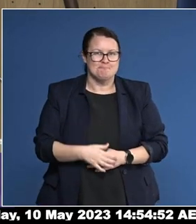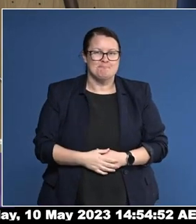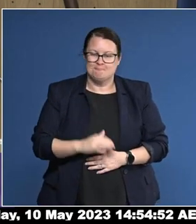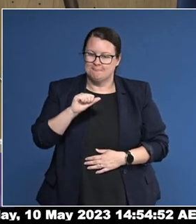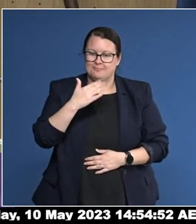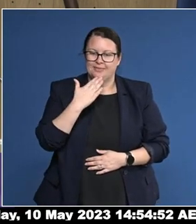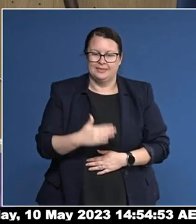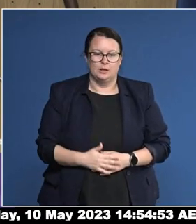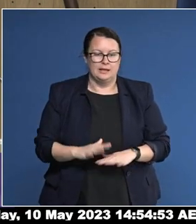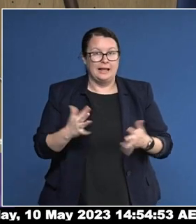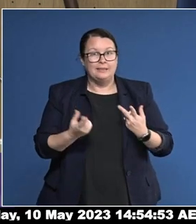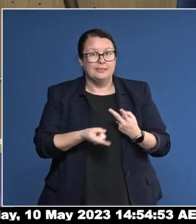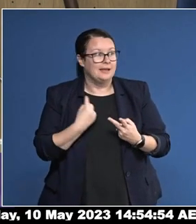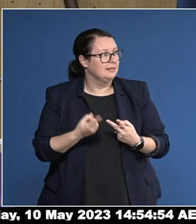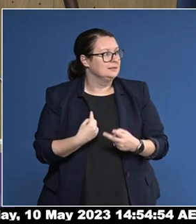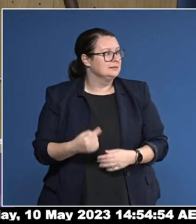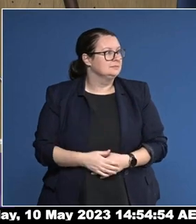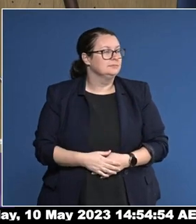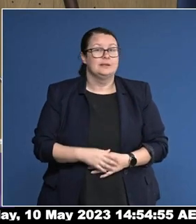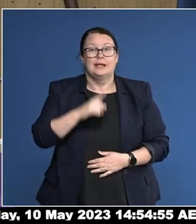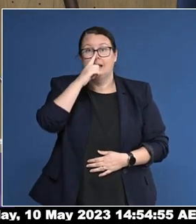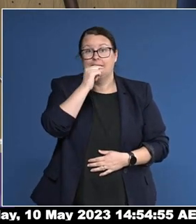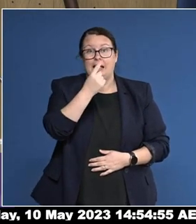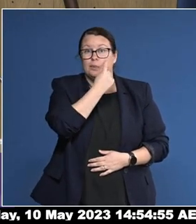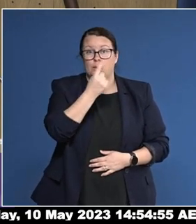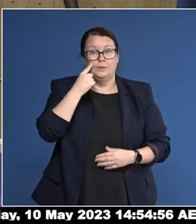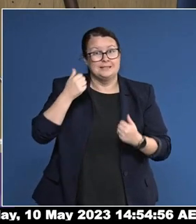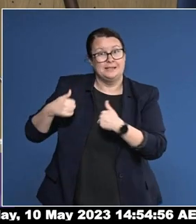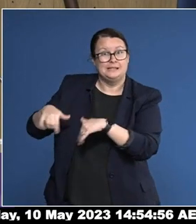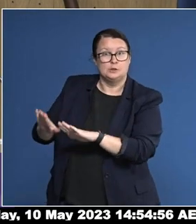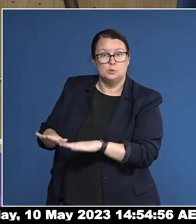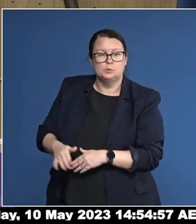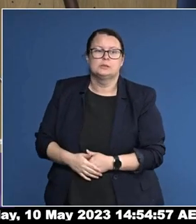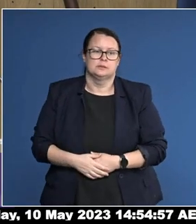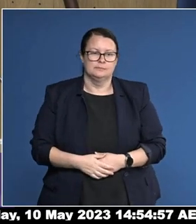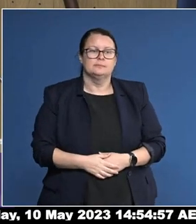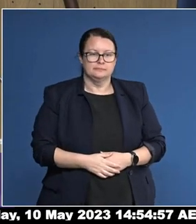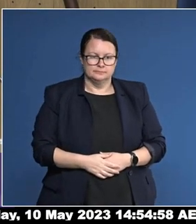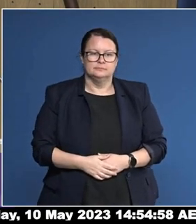MS McMILLAN: No, might the witness be excused. Thank you. COMMISSIONER McEWIN: Yes. Thank you again, Ms Bullen. You are excused.